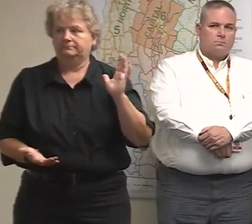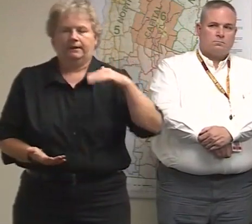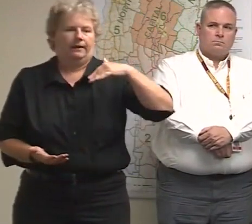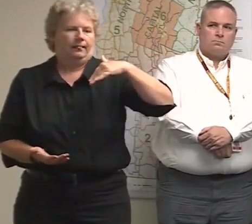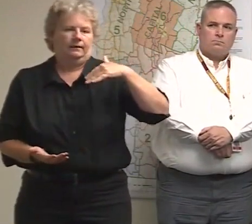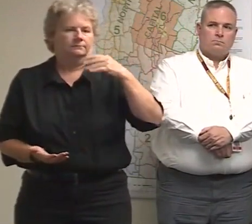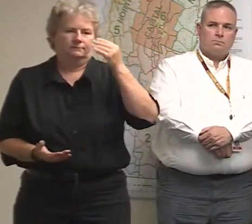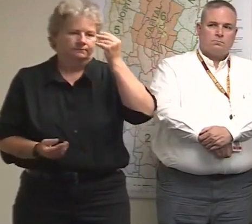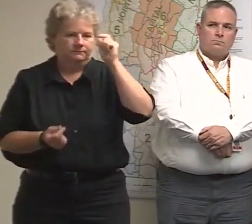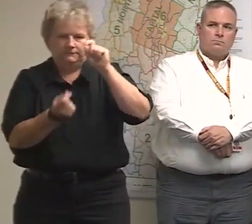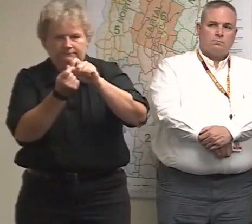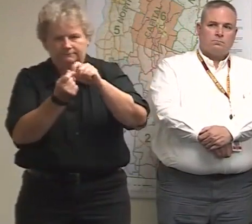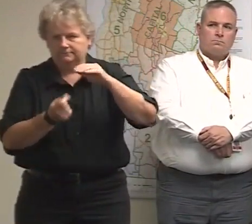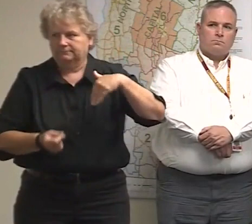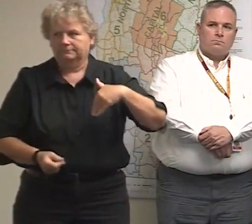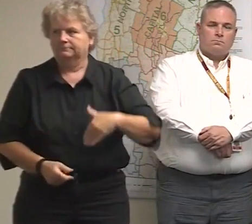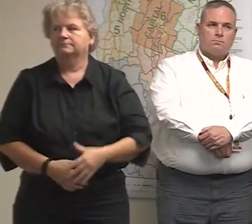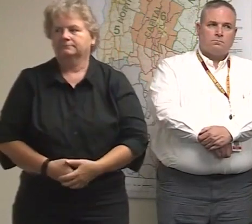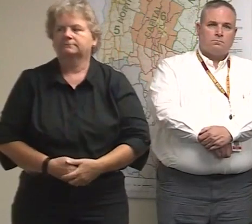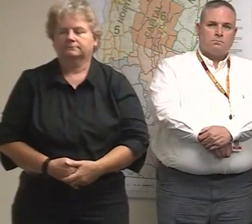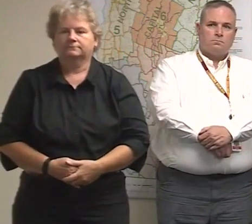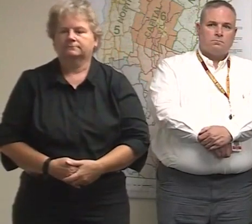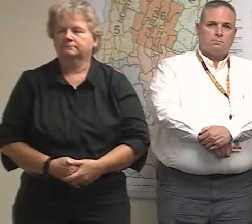I DON’T AT THIS POINT. ERIC, DO WE HAVE ANYTHING AT THIS POINT? NO.